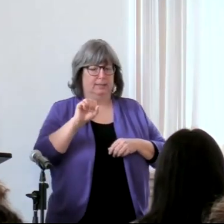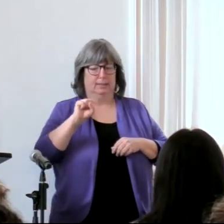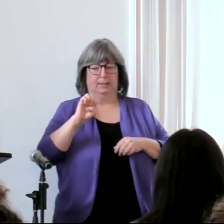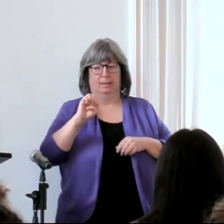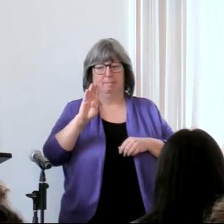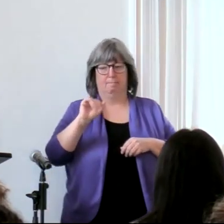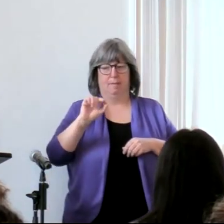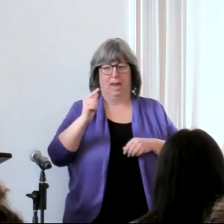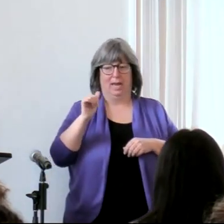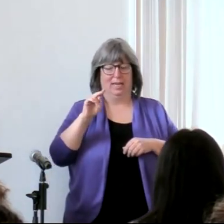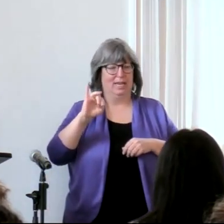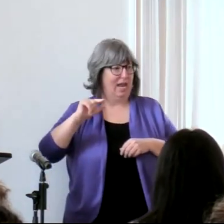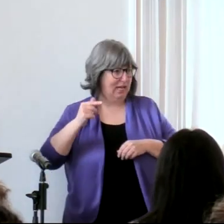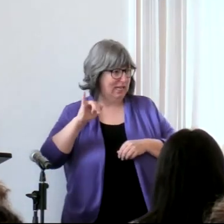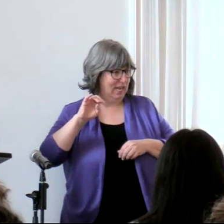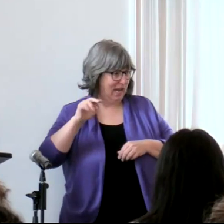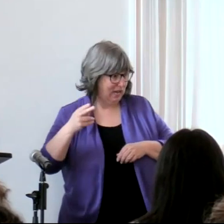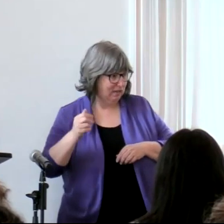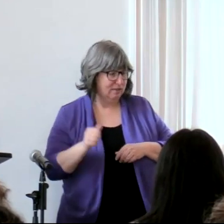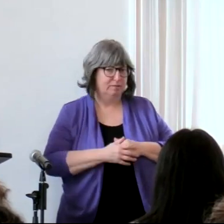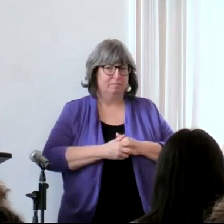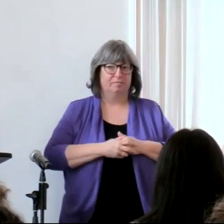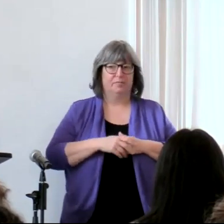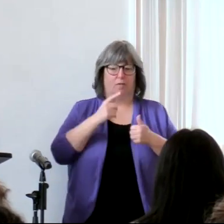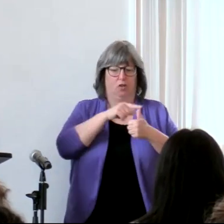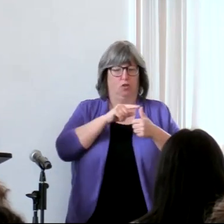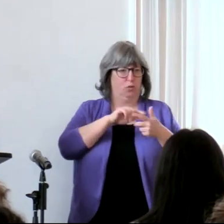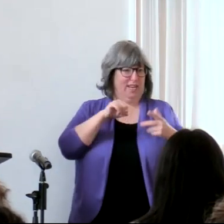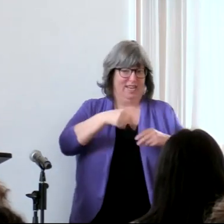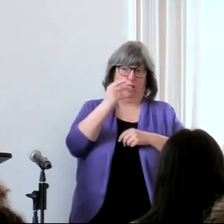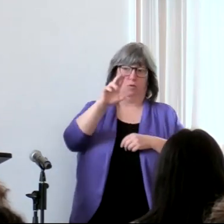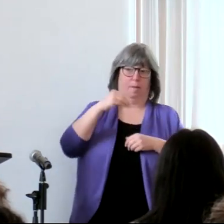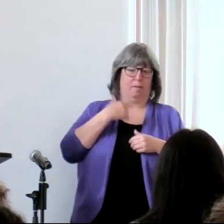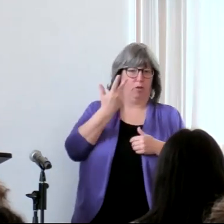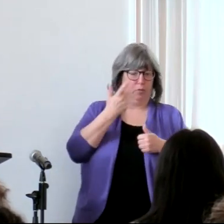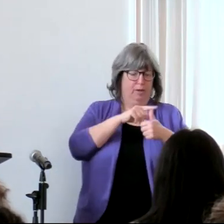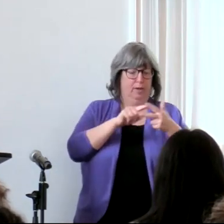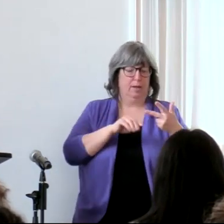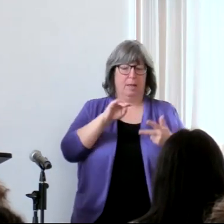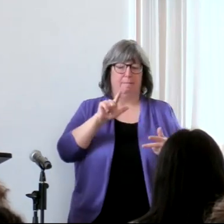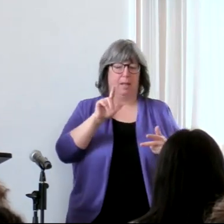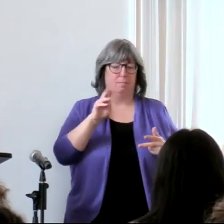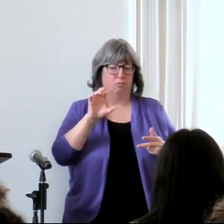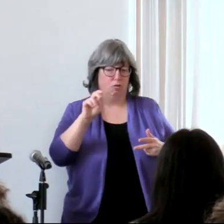Within the HRM there are 3 reserve lands. Shubenacadie First Nation, Millbrook First Nation, and Acadia First Nation